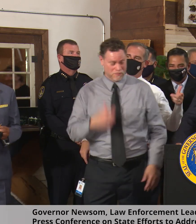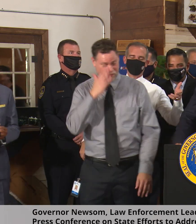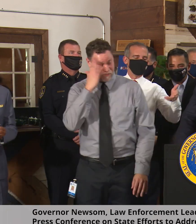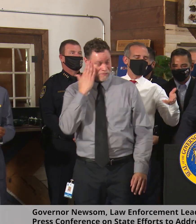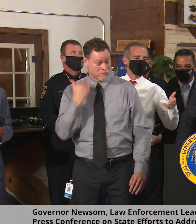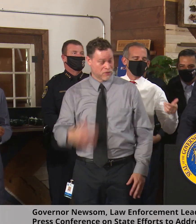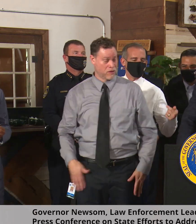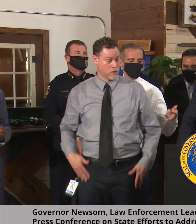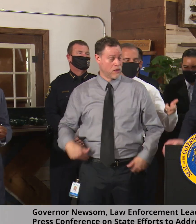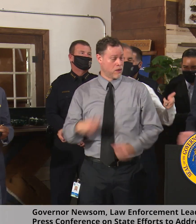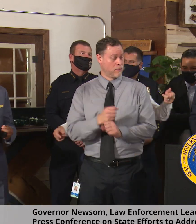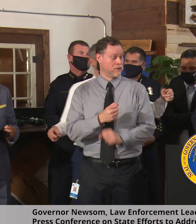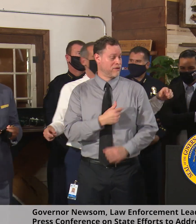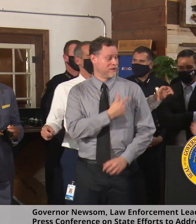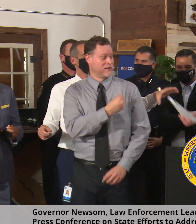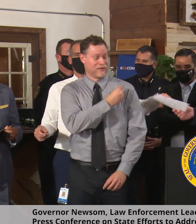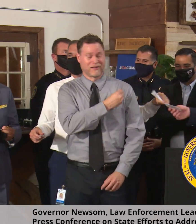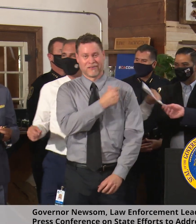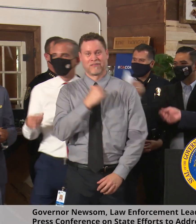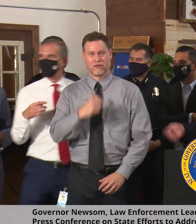I'll just make sure I don't lose it. Yeah give it. We actually have to,